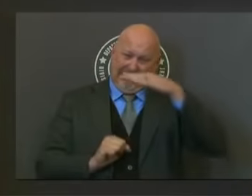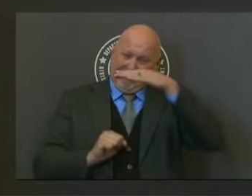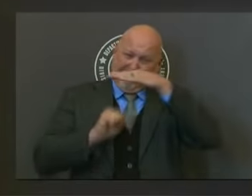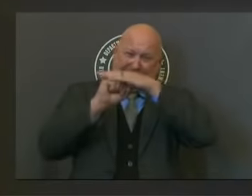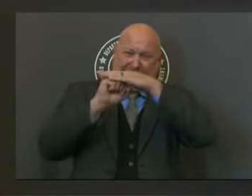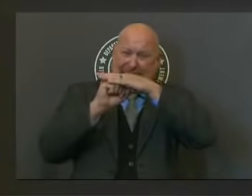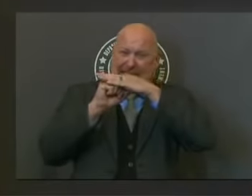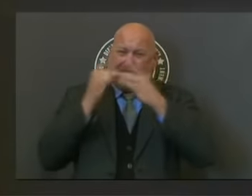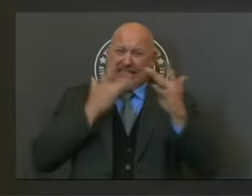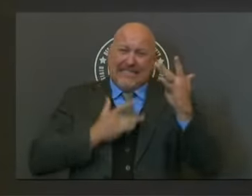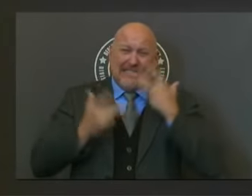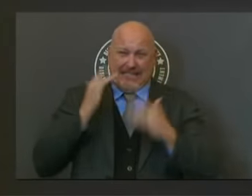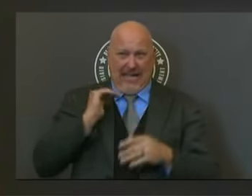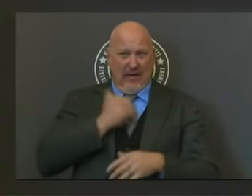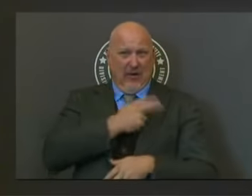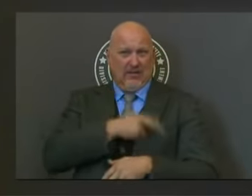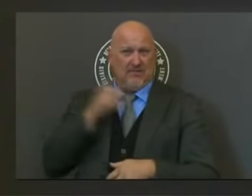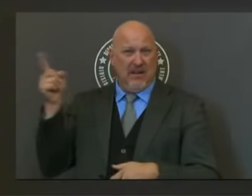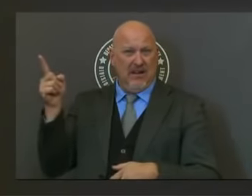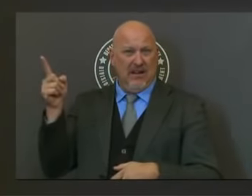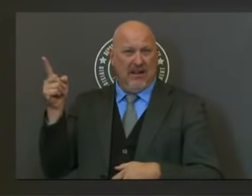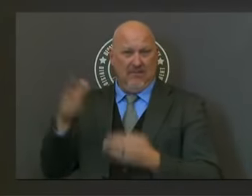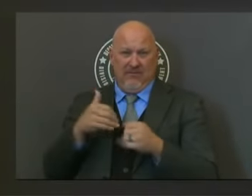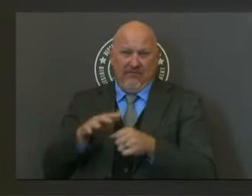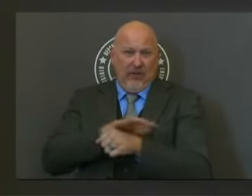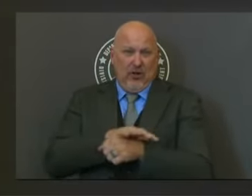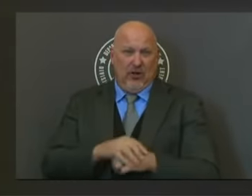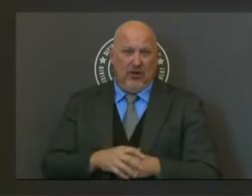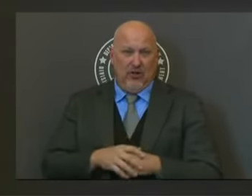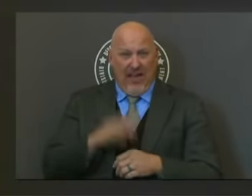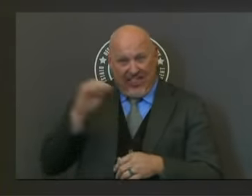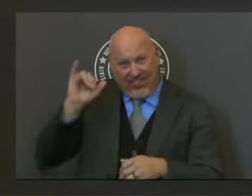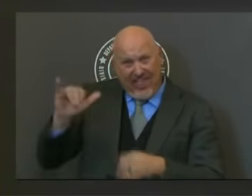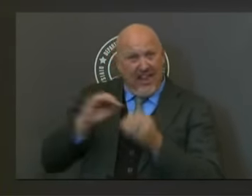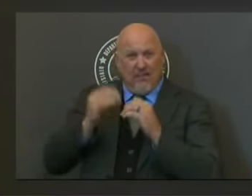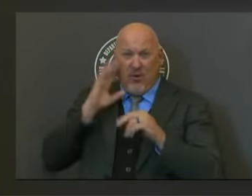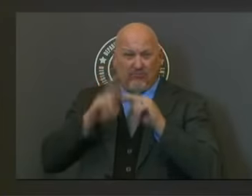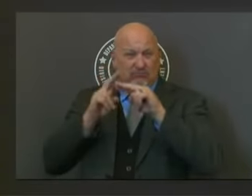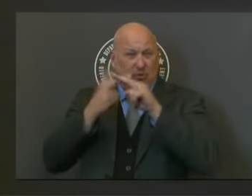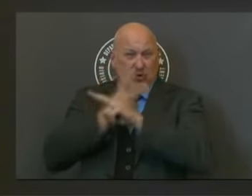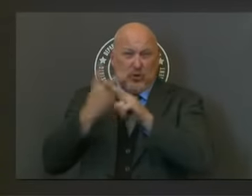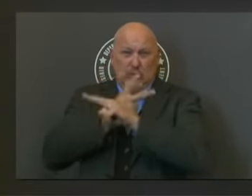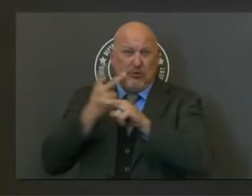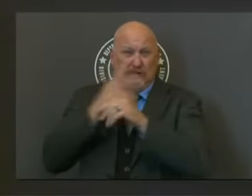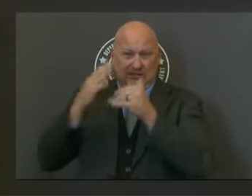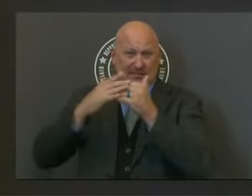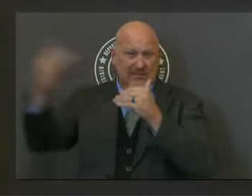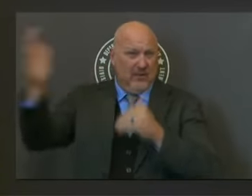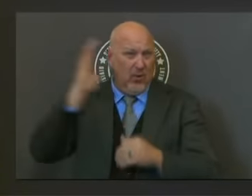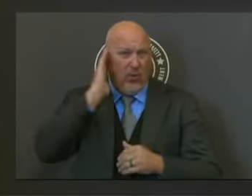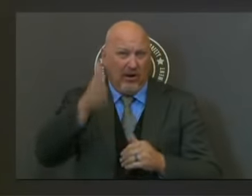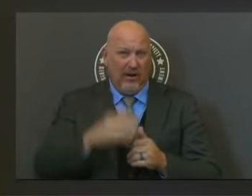in we'll continue to rise if this trend in cases continues